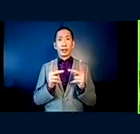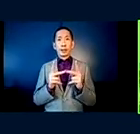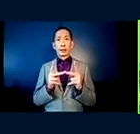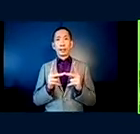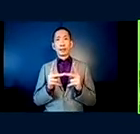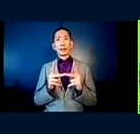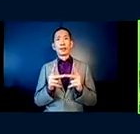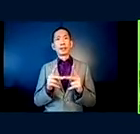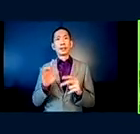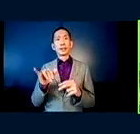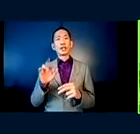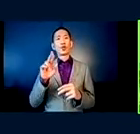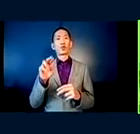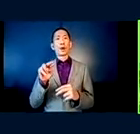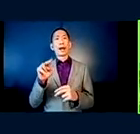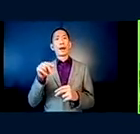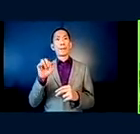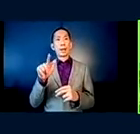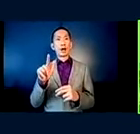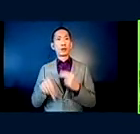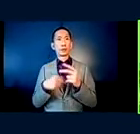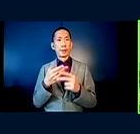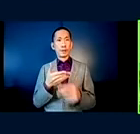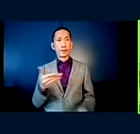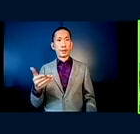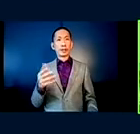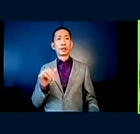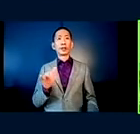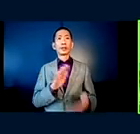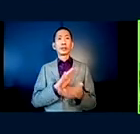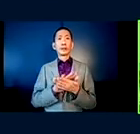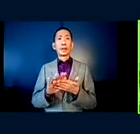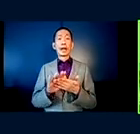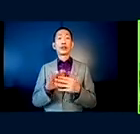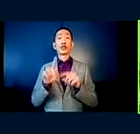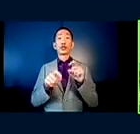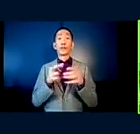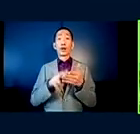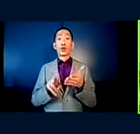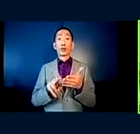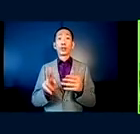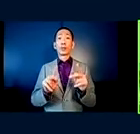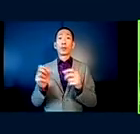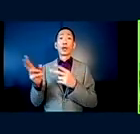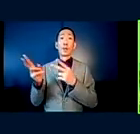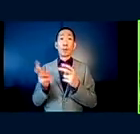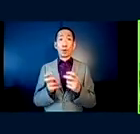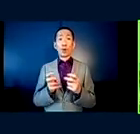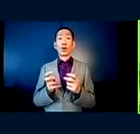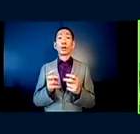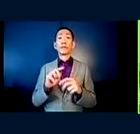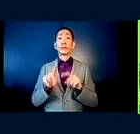LINKAGE, SOME FROM CENSUS AND OTHER PLACES, RAND PANEL, THOSE TYPE OF THINGS. THERE'S NICE SURVEY RESEARCH